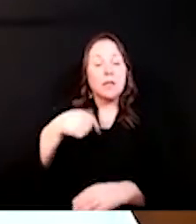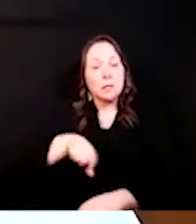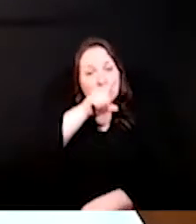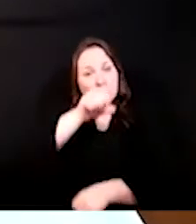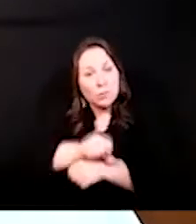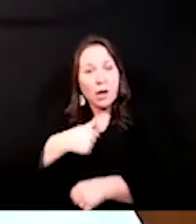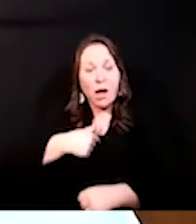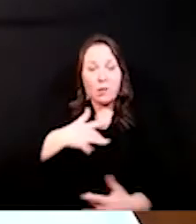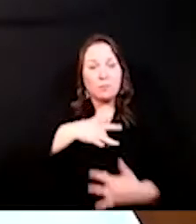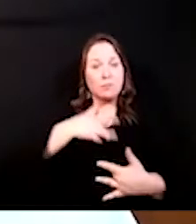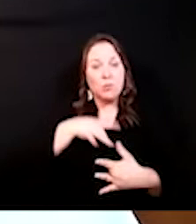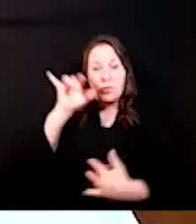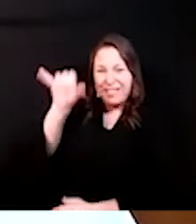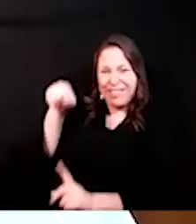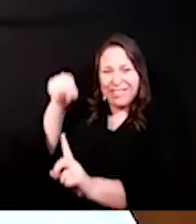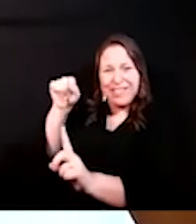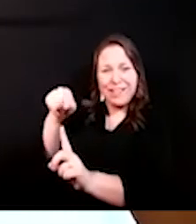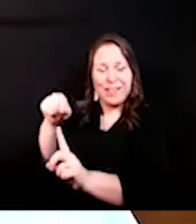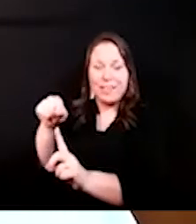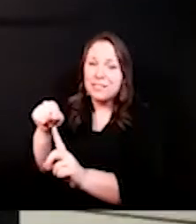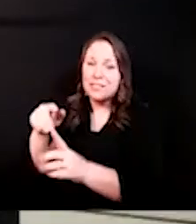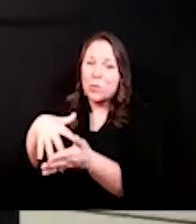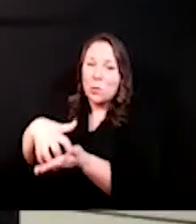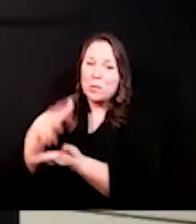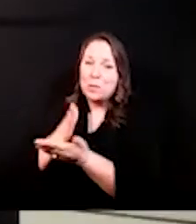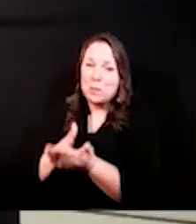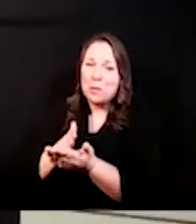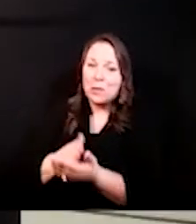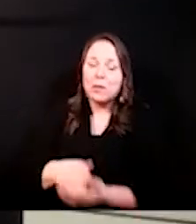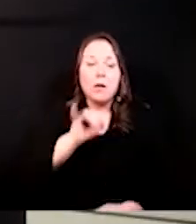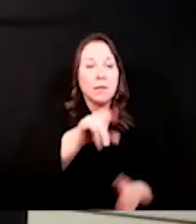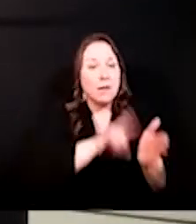THAT'S NOT INSTILLED AND WITH THE EMERGENCE OF NEW VARIANTS,